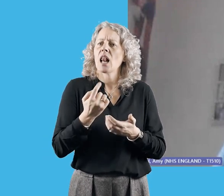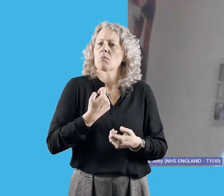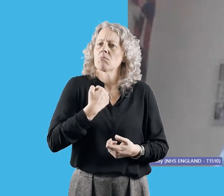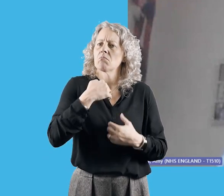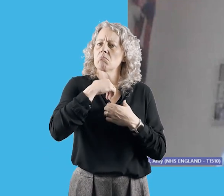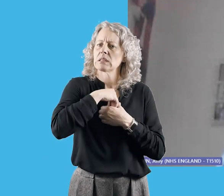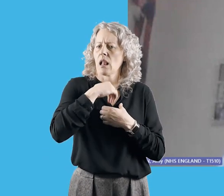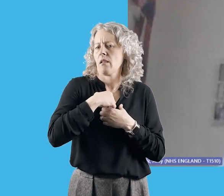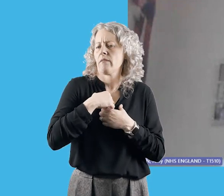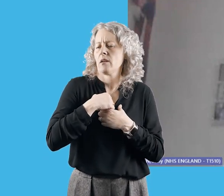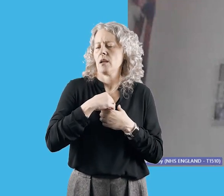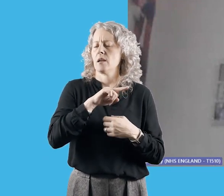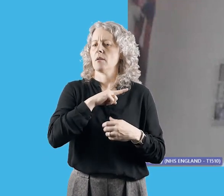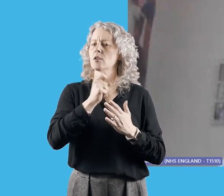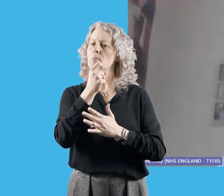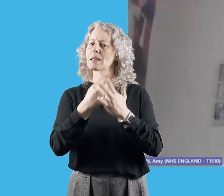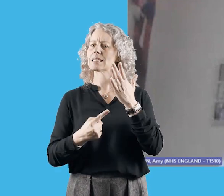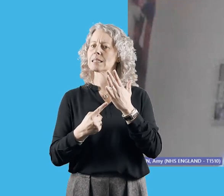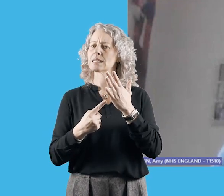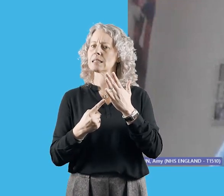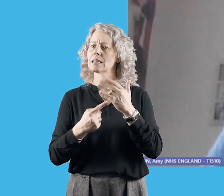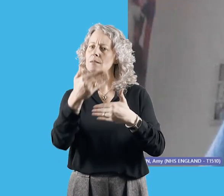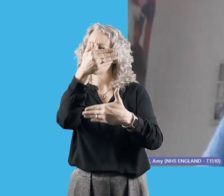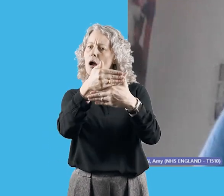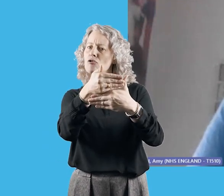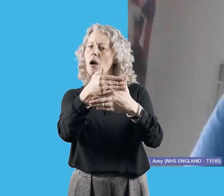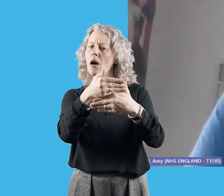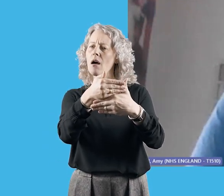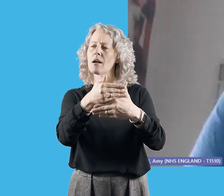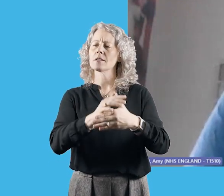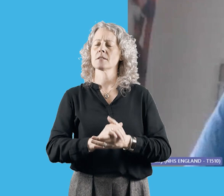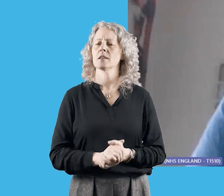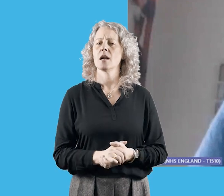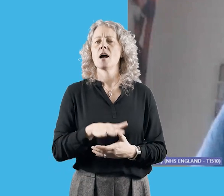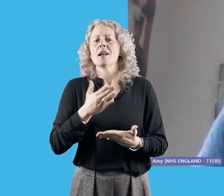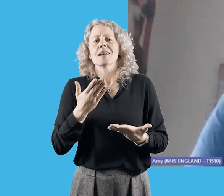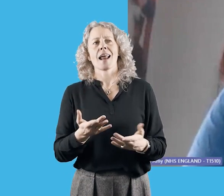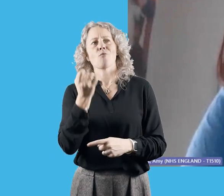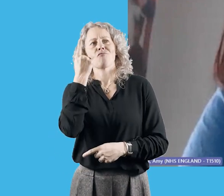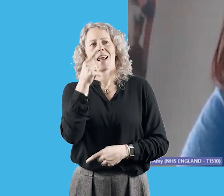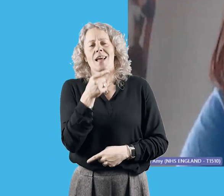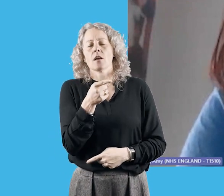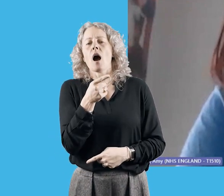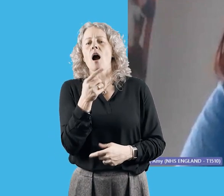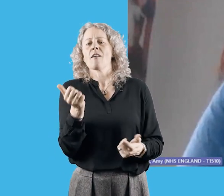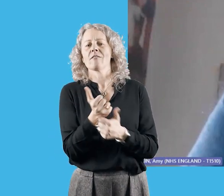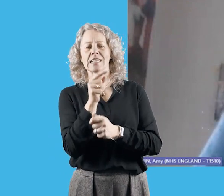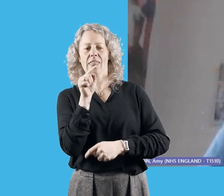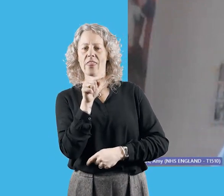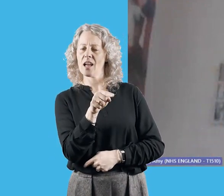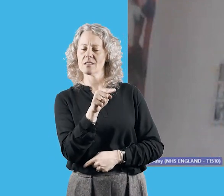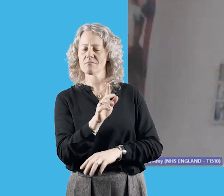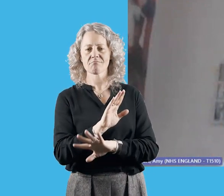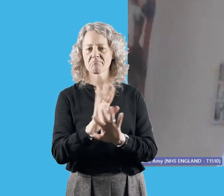because my disability, I thought that that gets in the way of life. But then I've realised now don't this, that it actually doesn't.